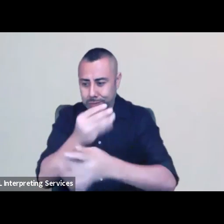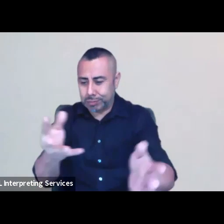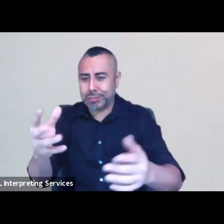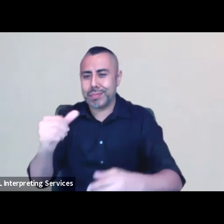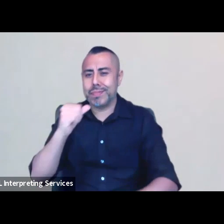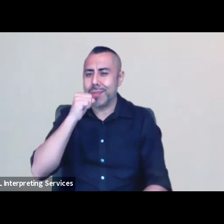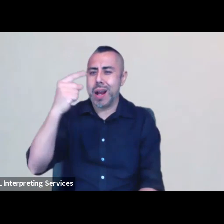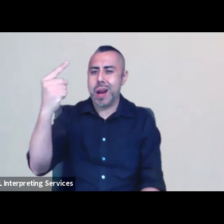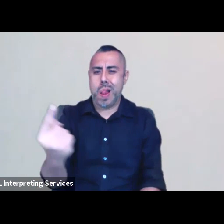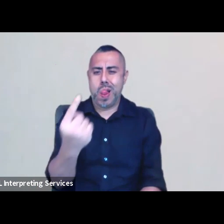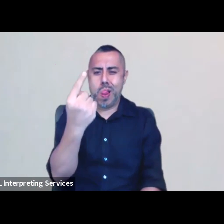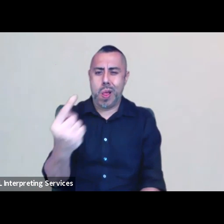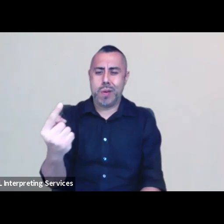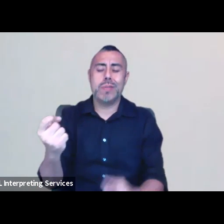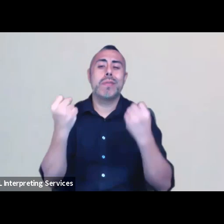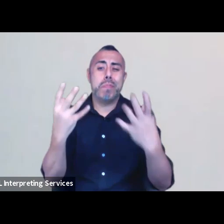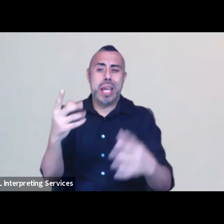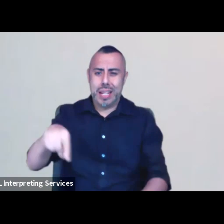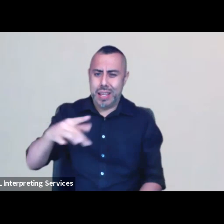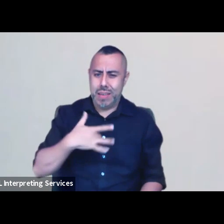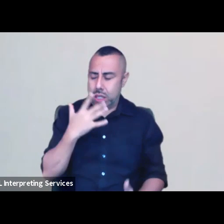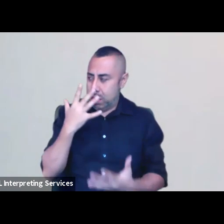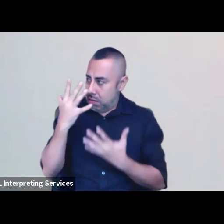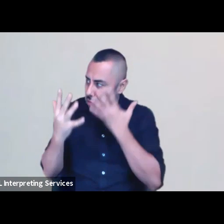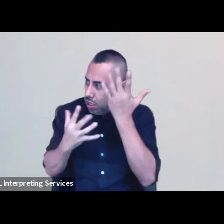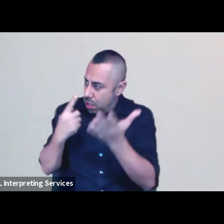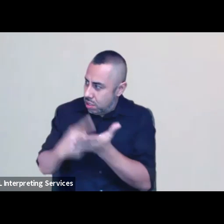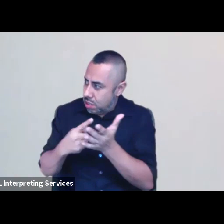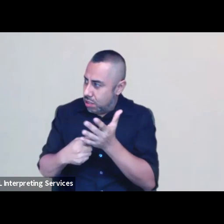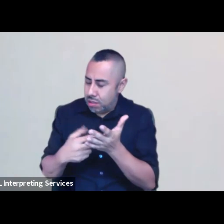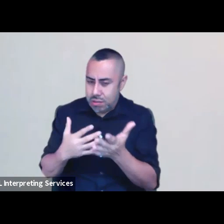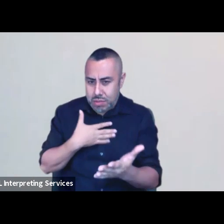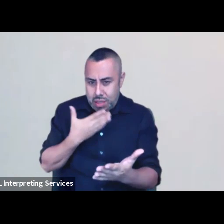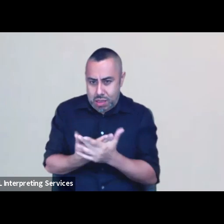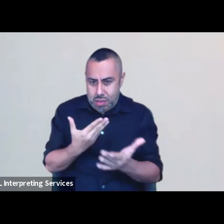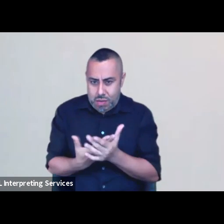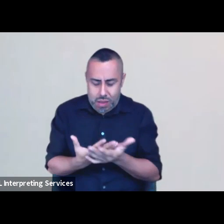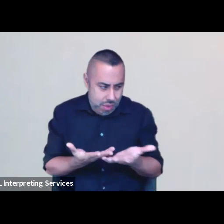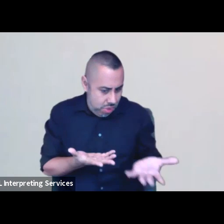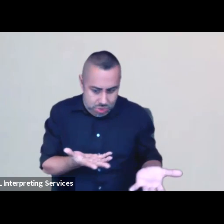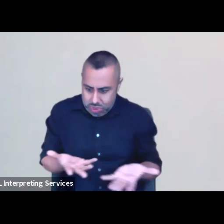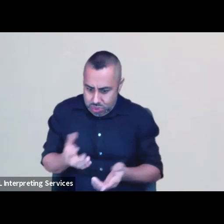to talk about financial vulnerability because neoliberal capitalism tells us